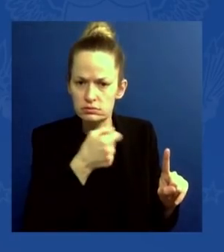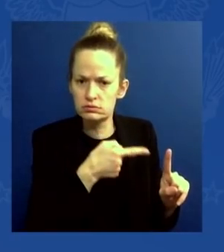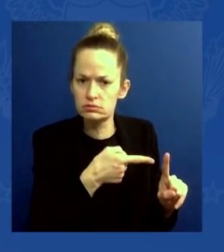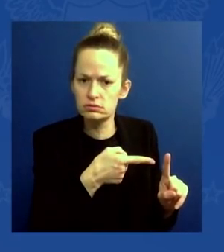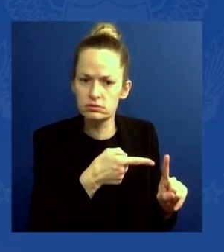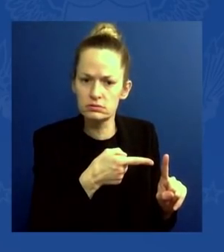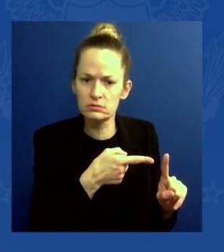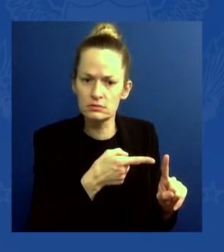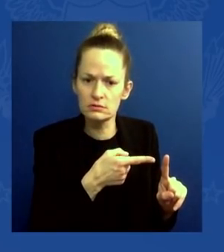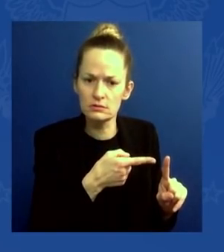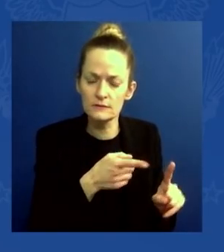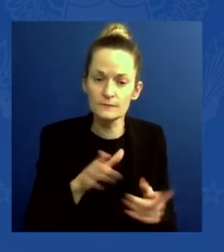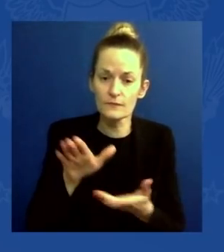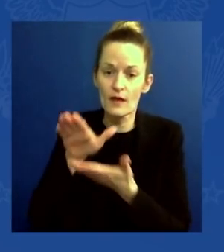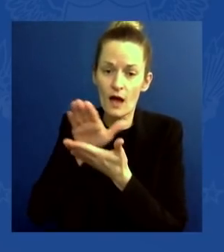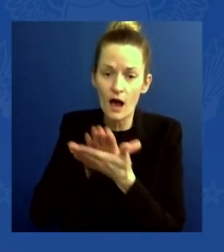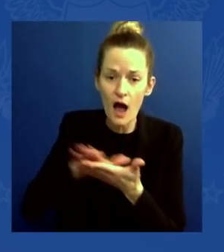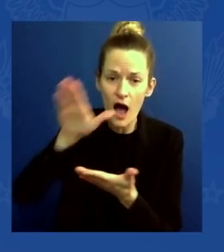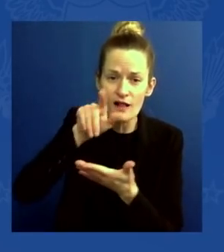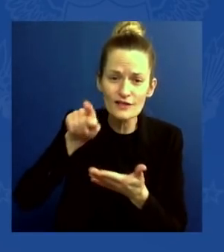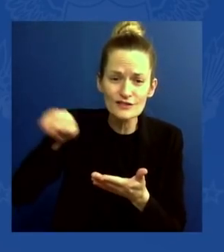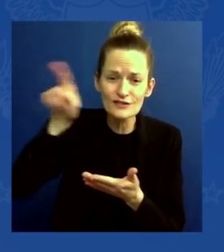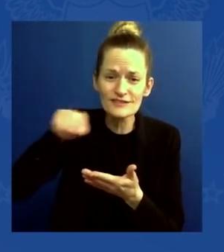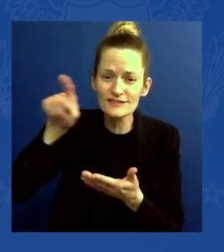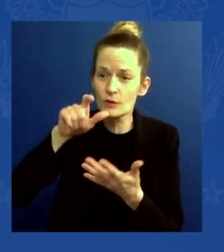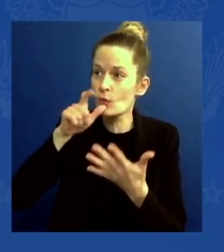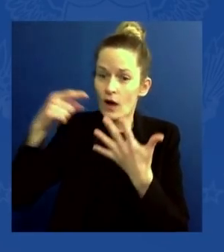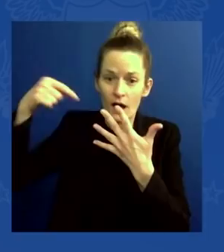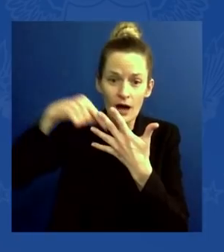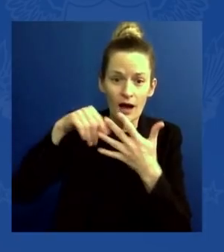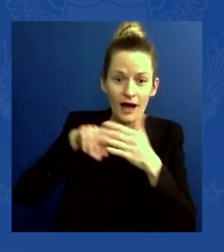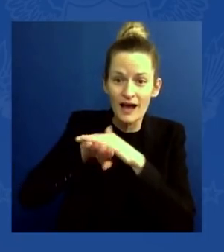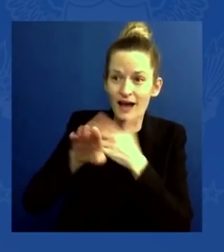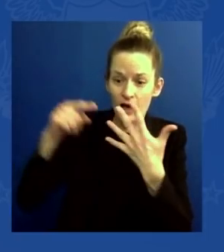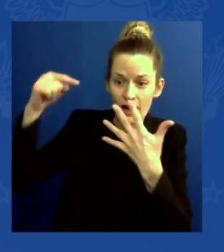you have to wear your mask or who's your roommate. What -- I mean, this is a confusing moment.